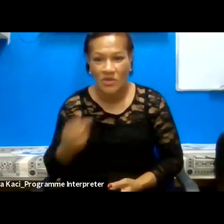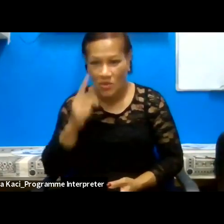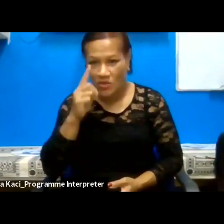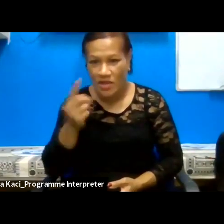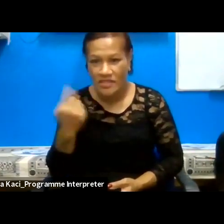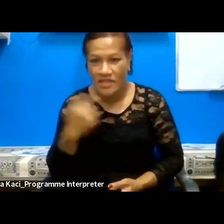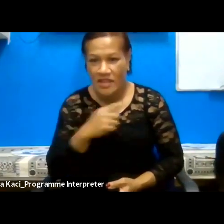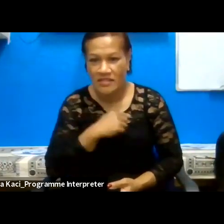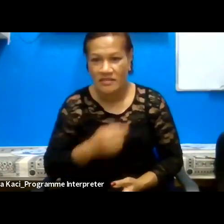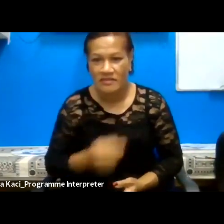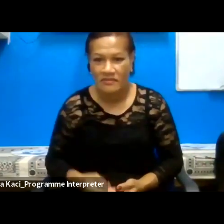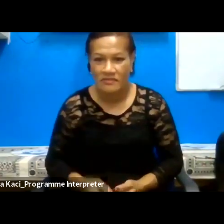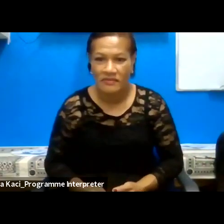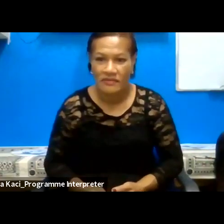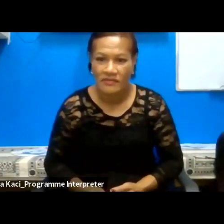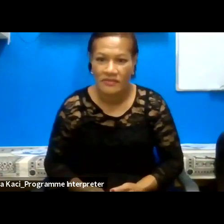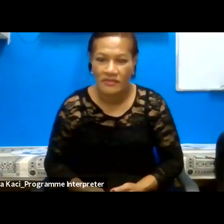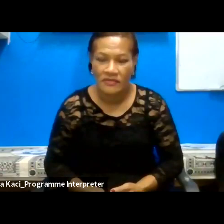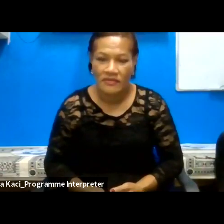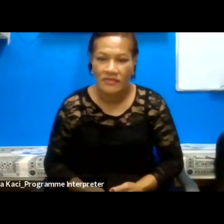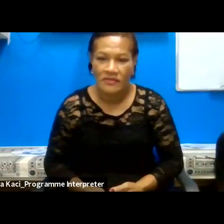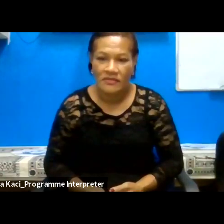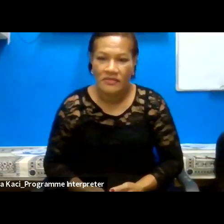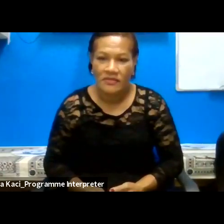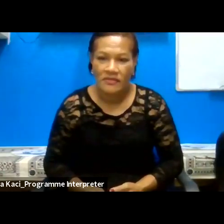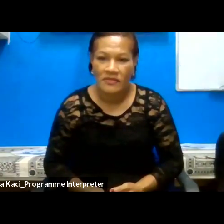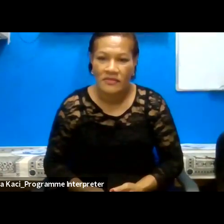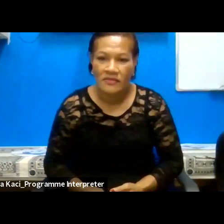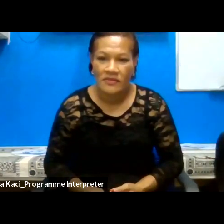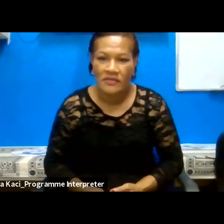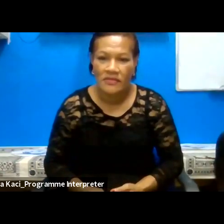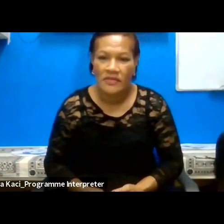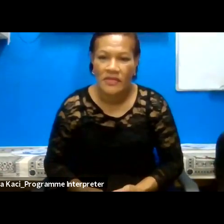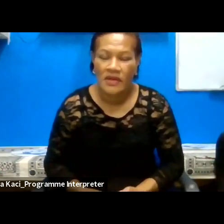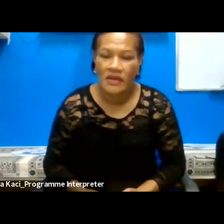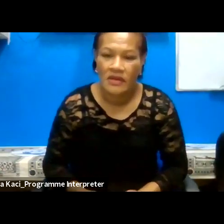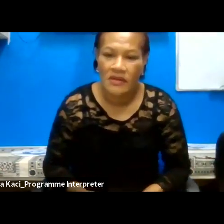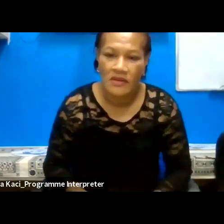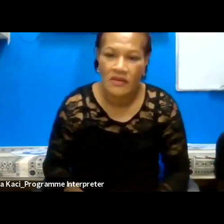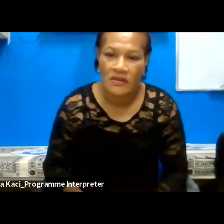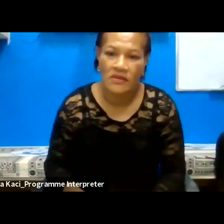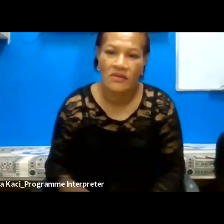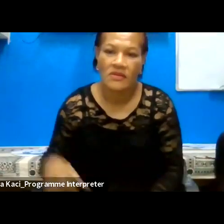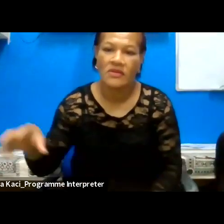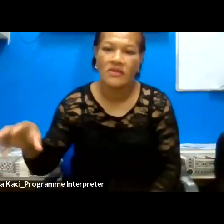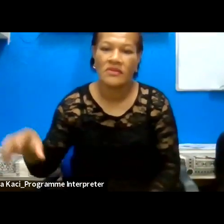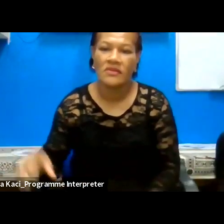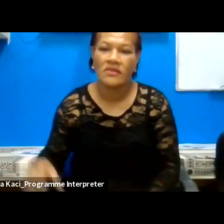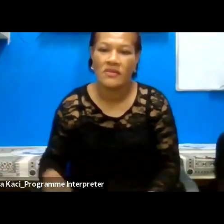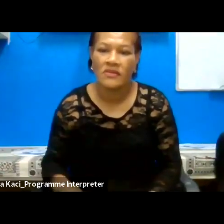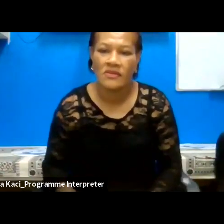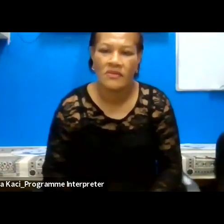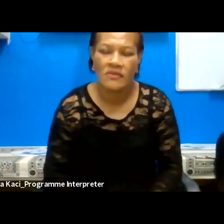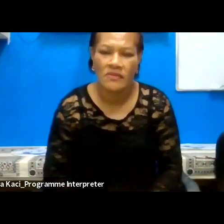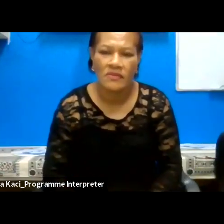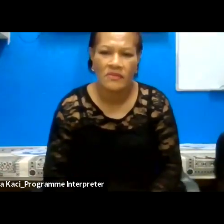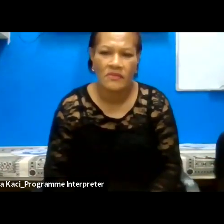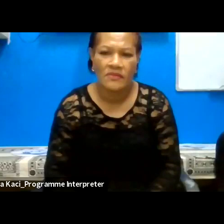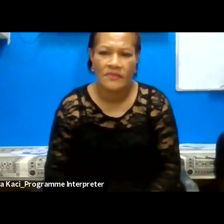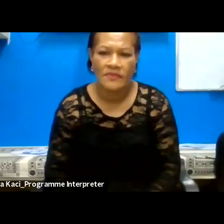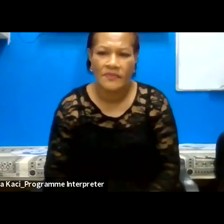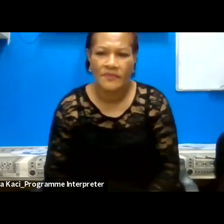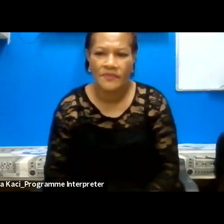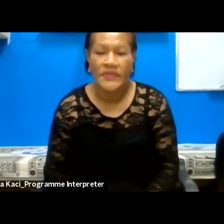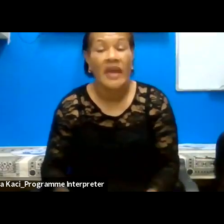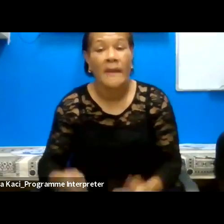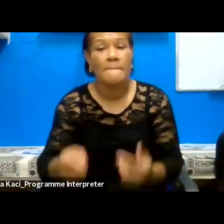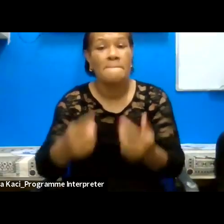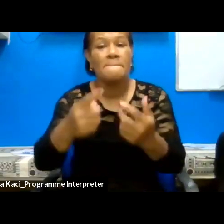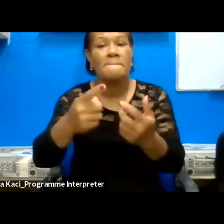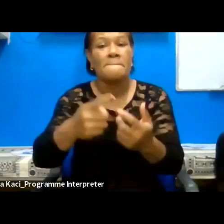screens to take pictures of. Uh